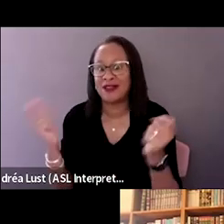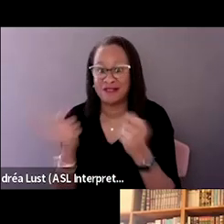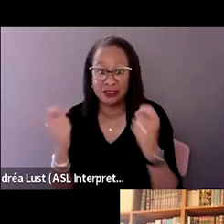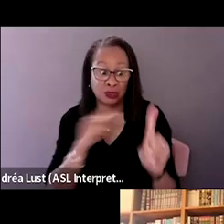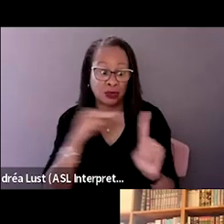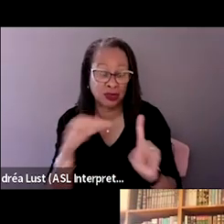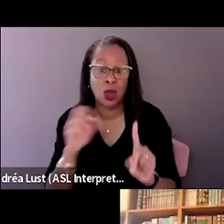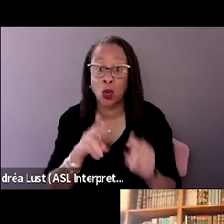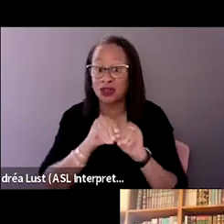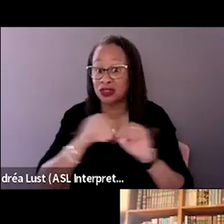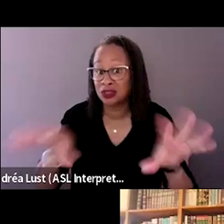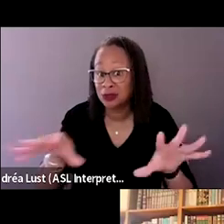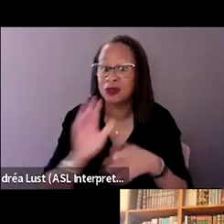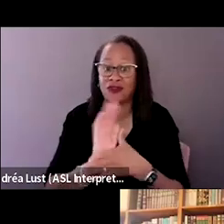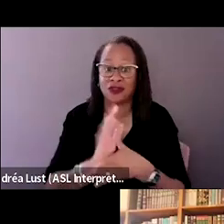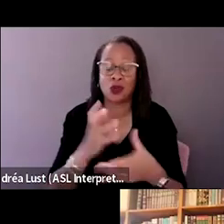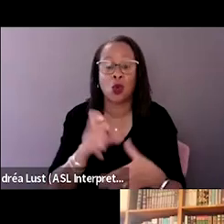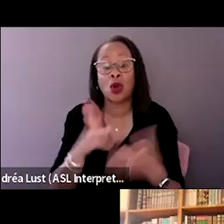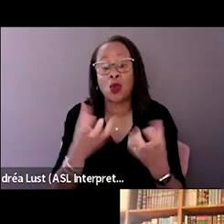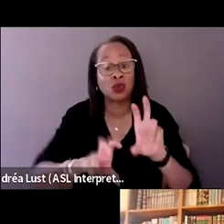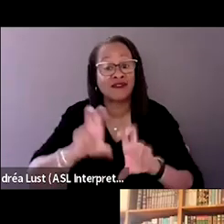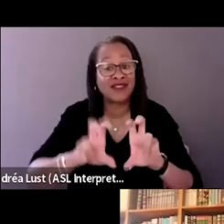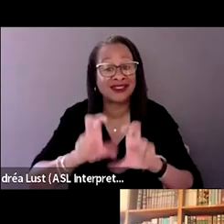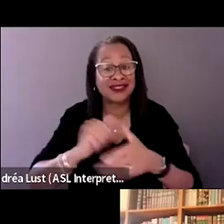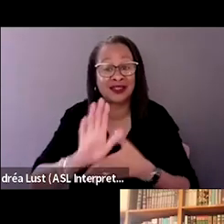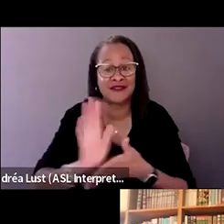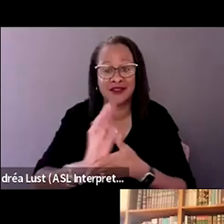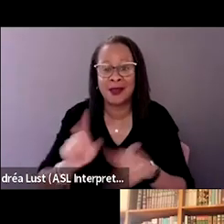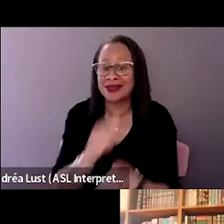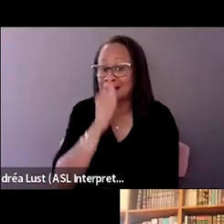or want to invest in films, you know, as a private investor,